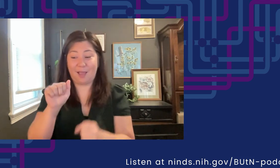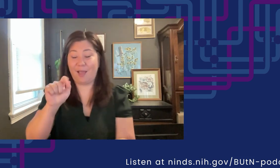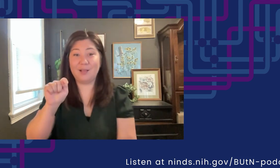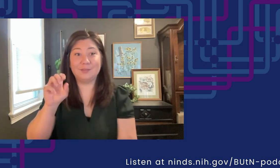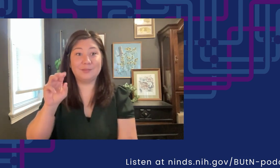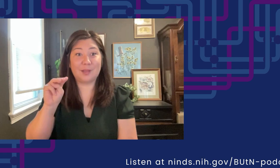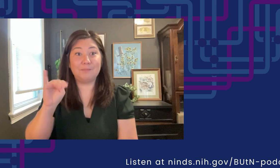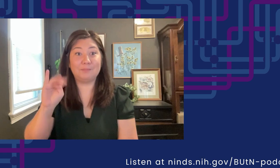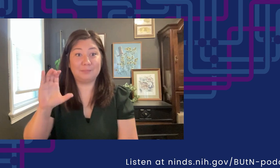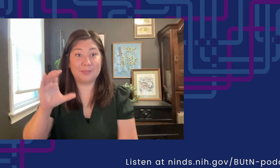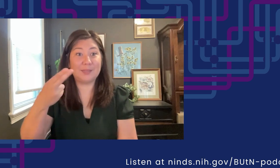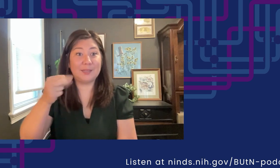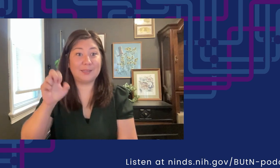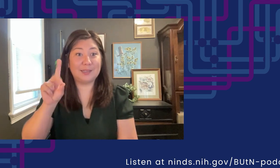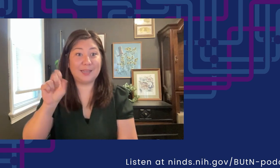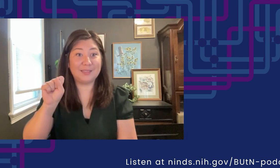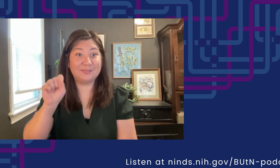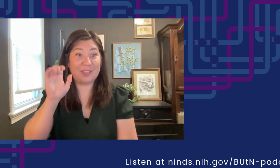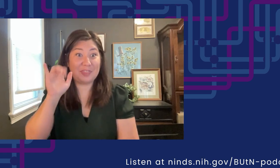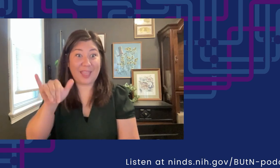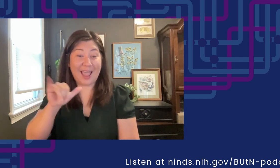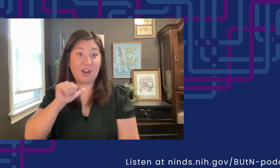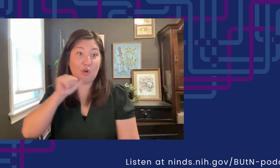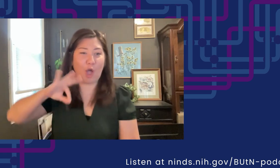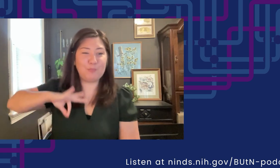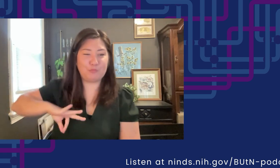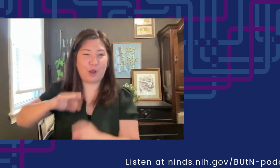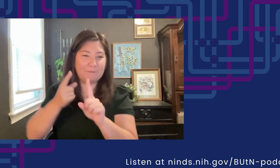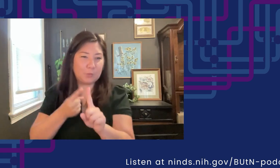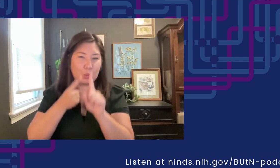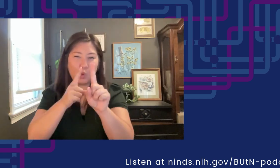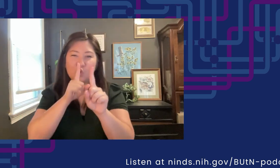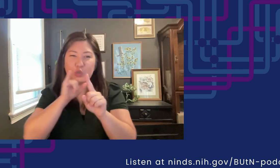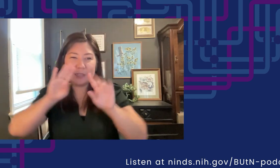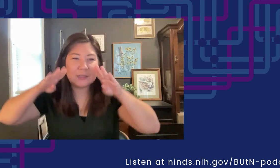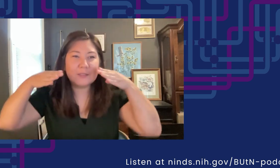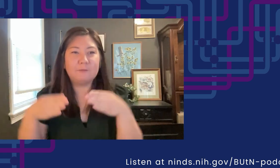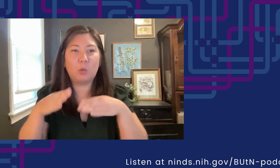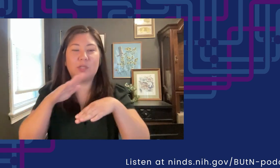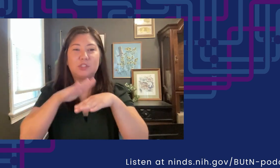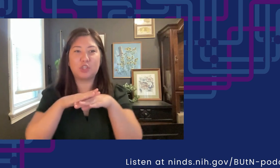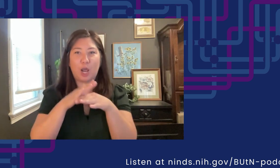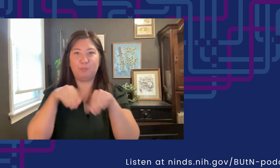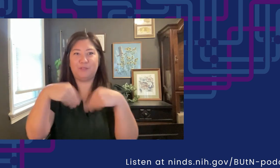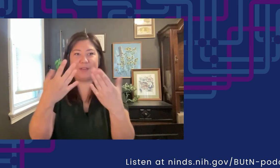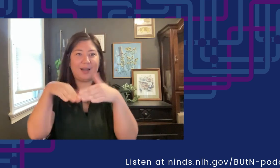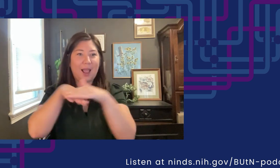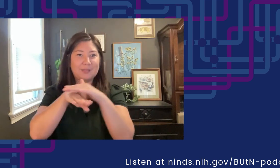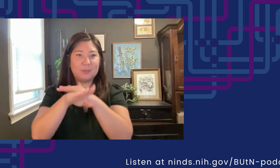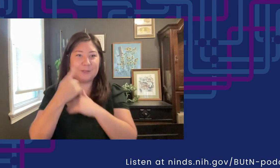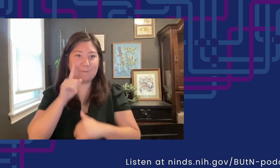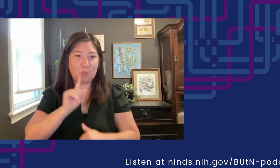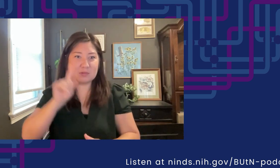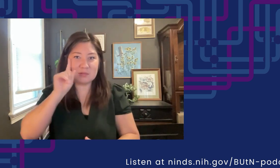Atomic hands is a non-profit organization with the goal of focusing on providing accessibility for Deaf and hard of hearing people